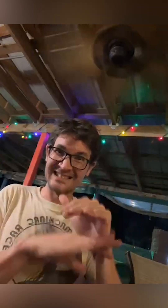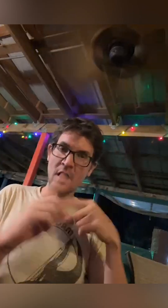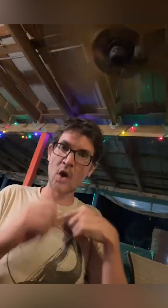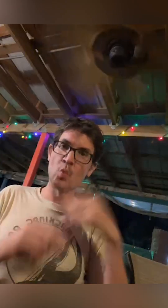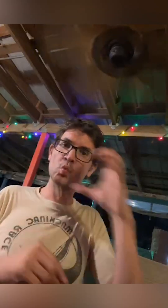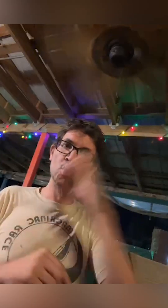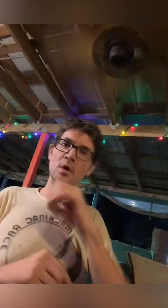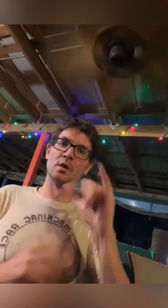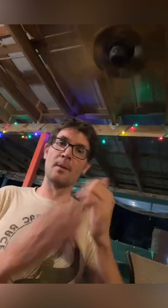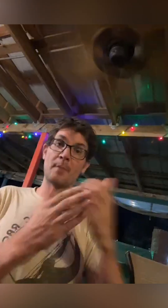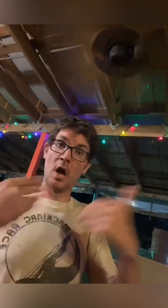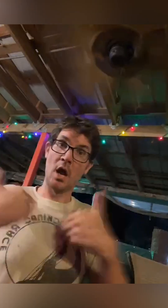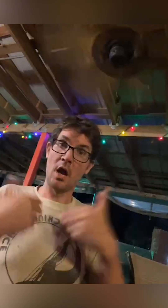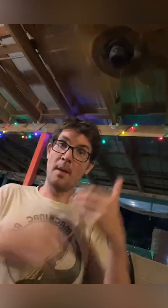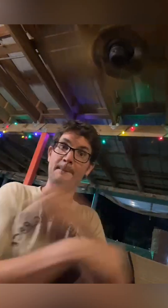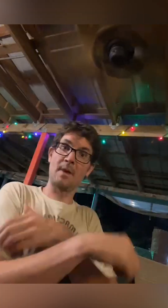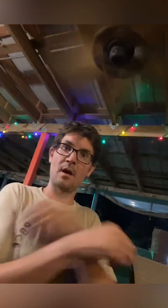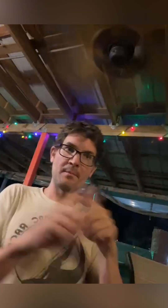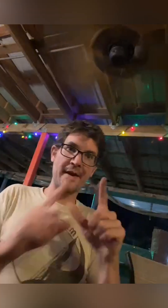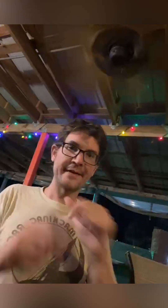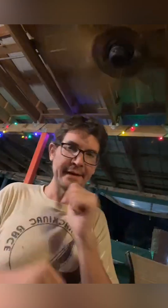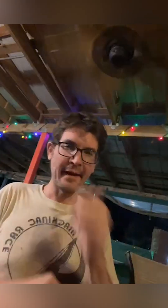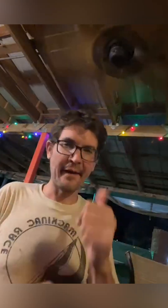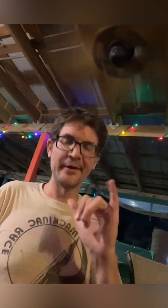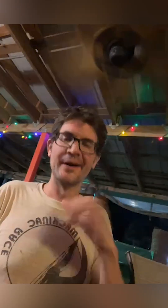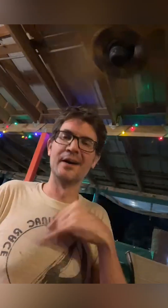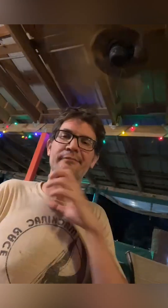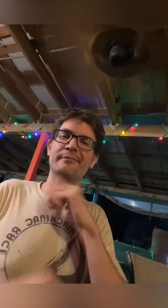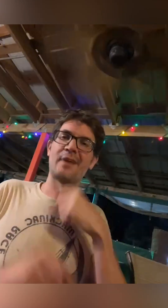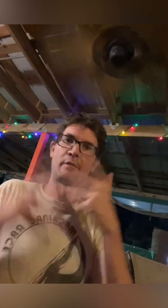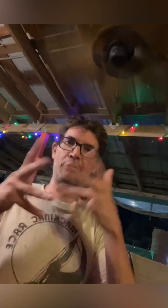I assumed the boat would have power — but nope.